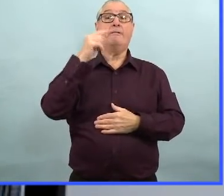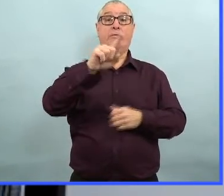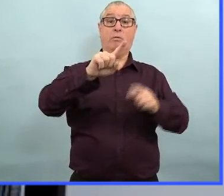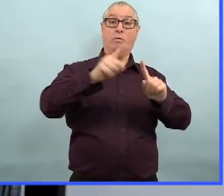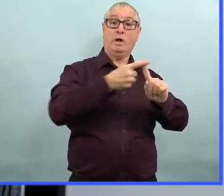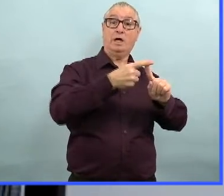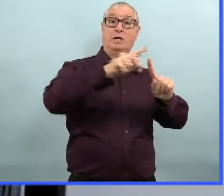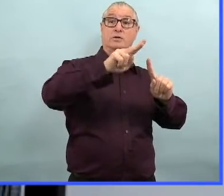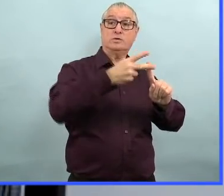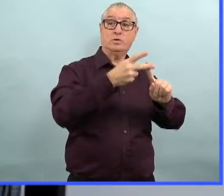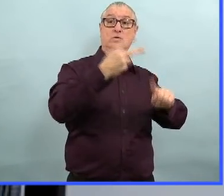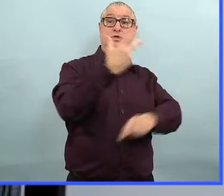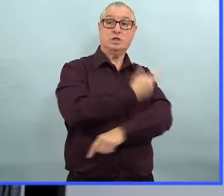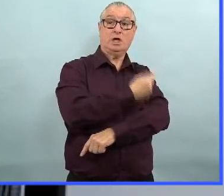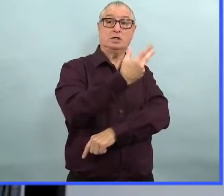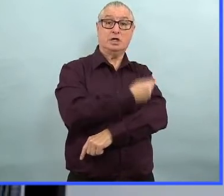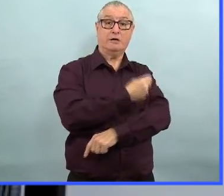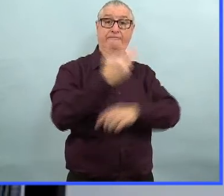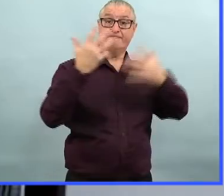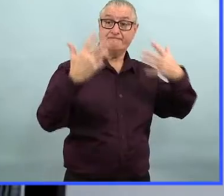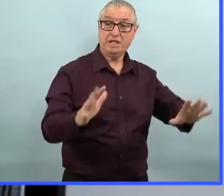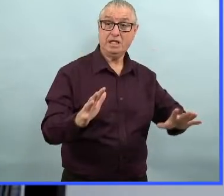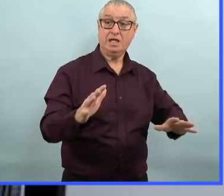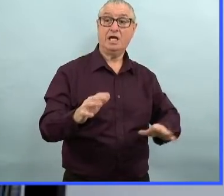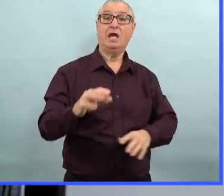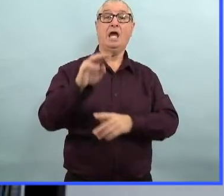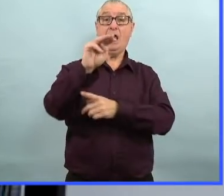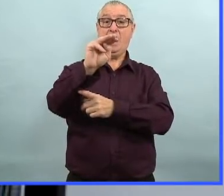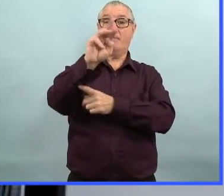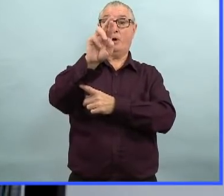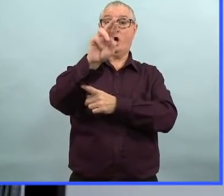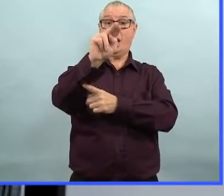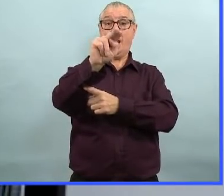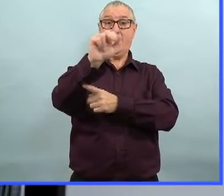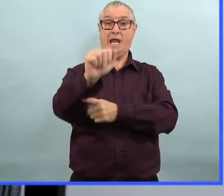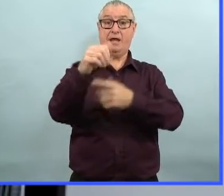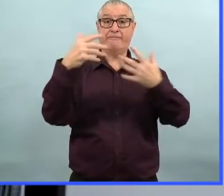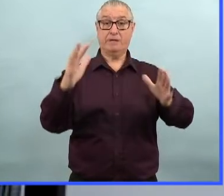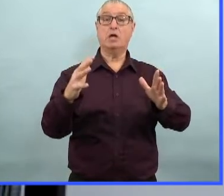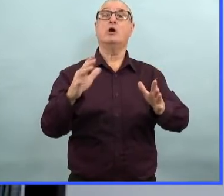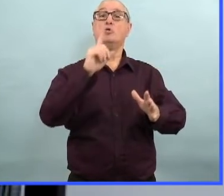that you would require a third dose regardless of your travel destination and those people who